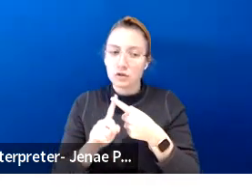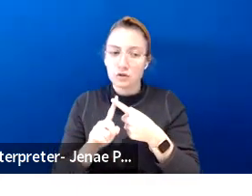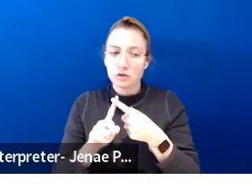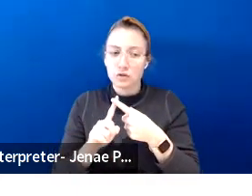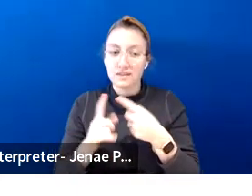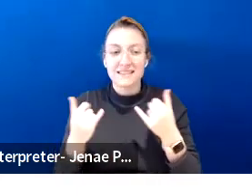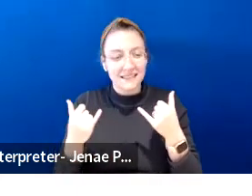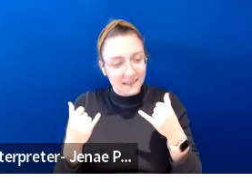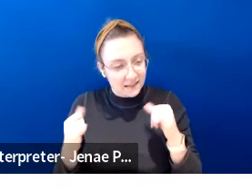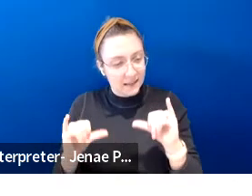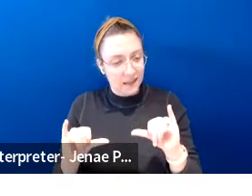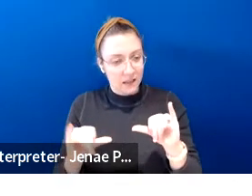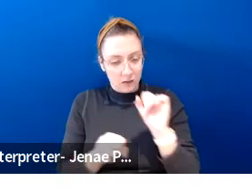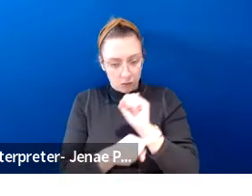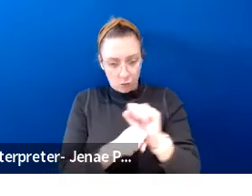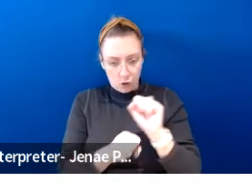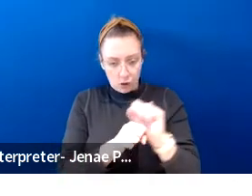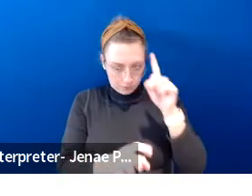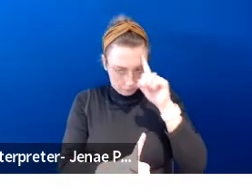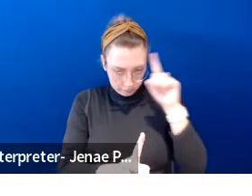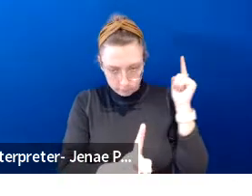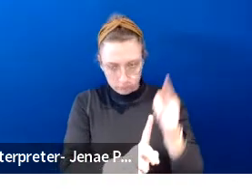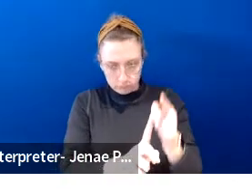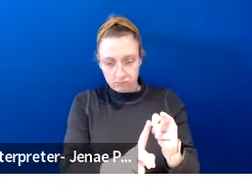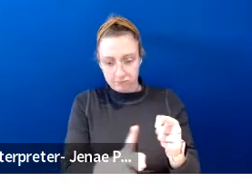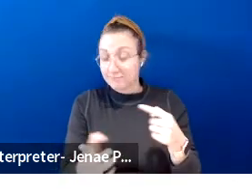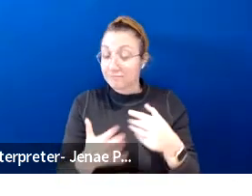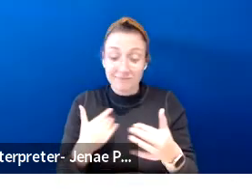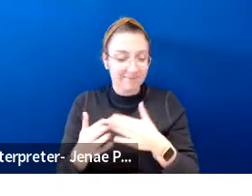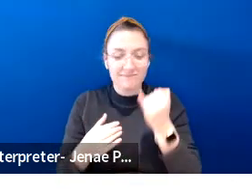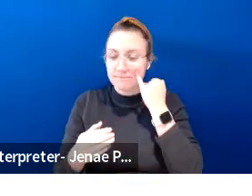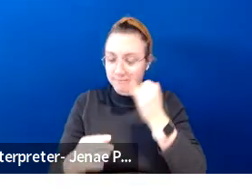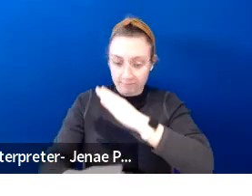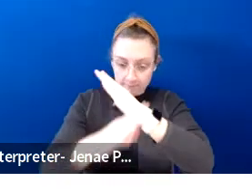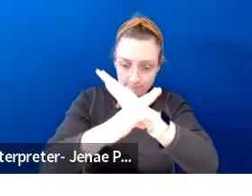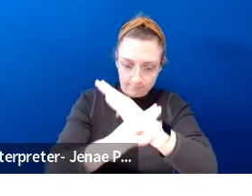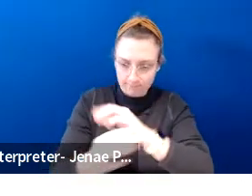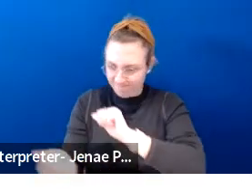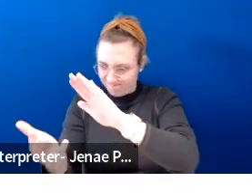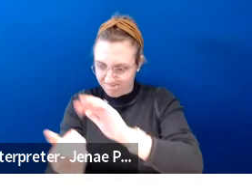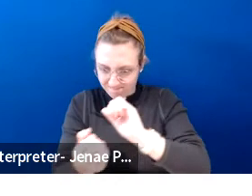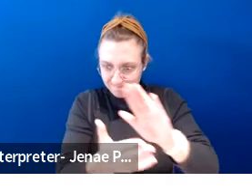goals or important goals even when barriers come up? Right. And what you talked about and seen